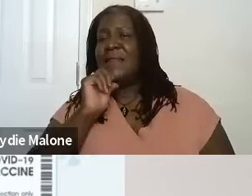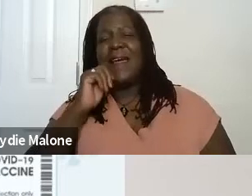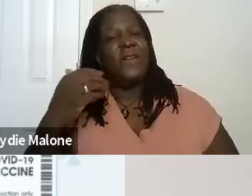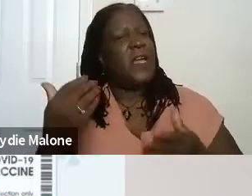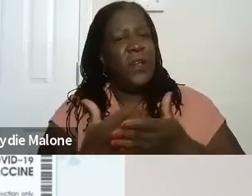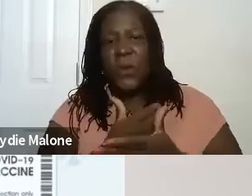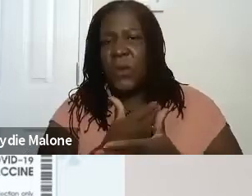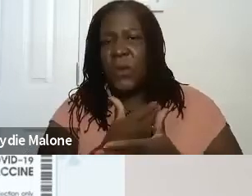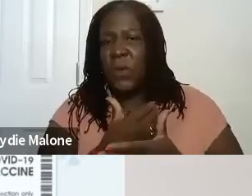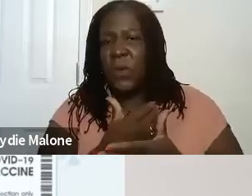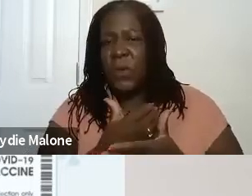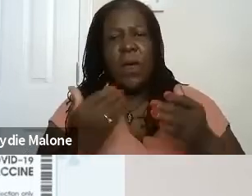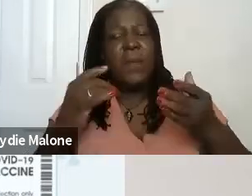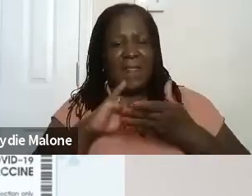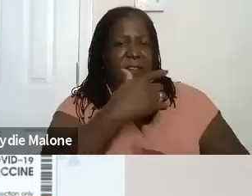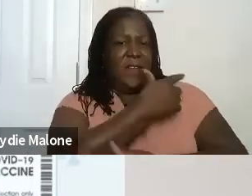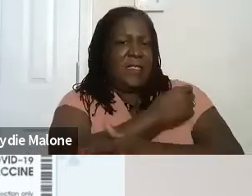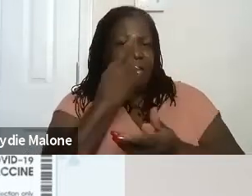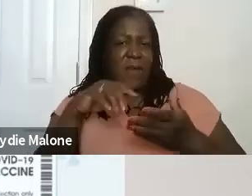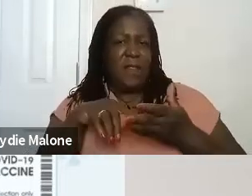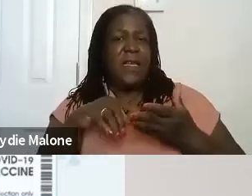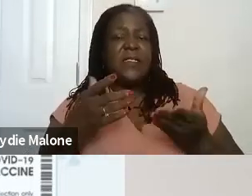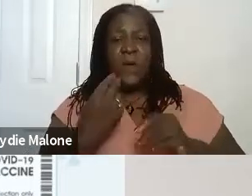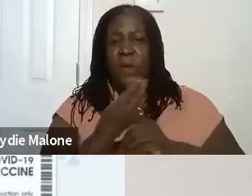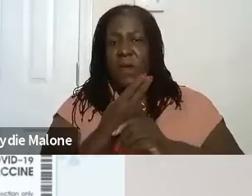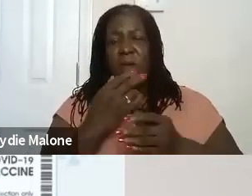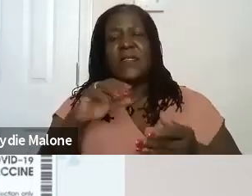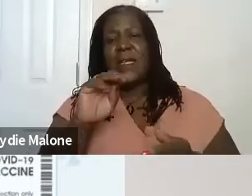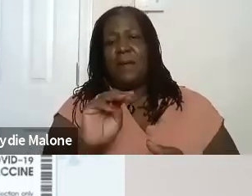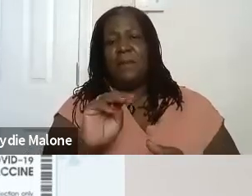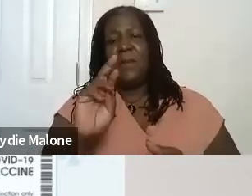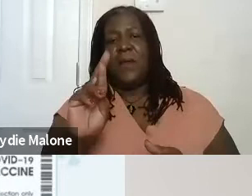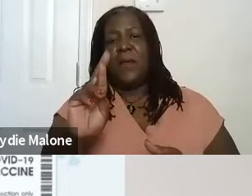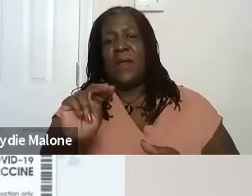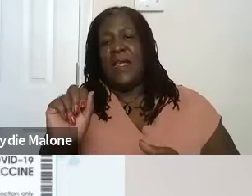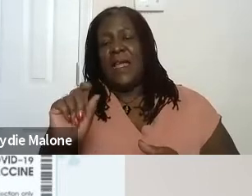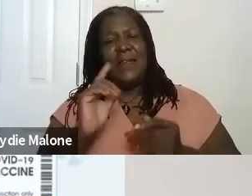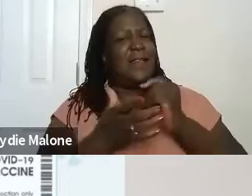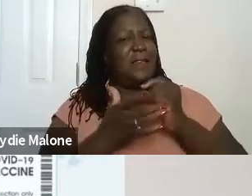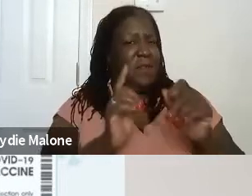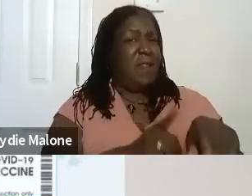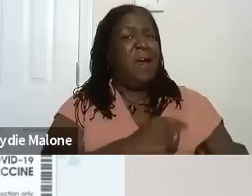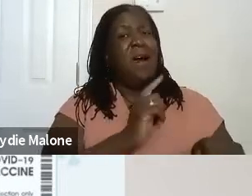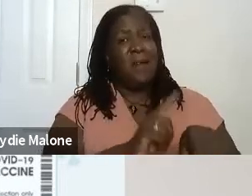for this virus is new but we've used messenger RNA as a technology for a long time. The testing